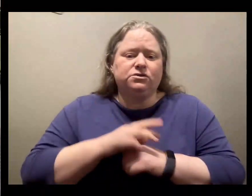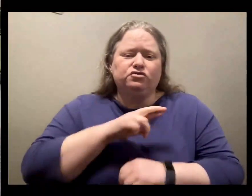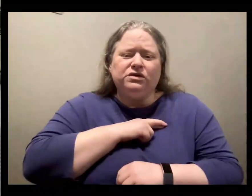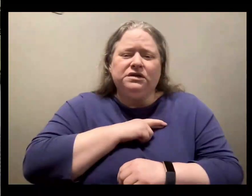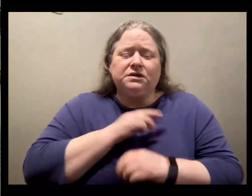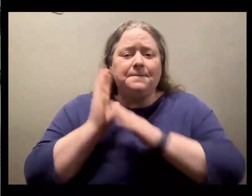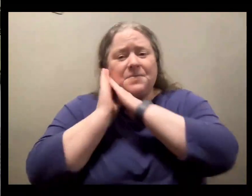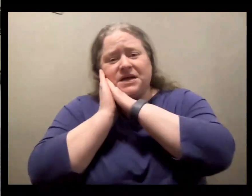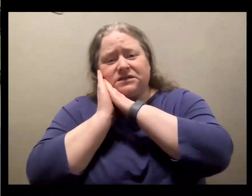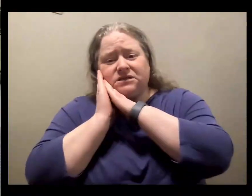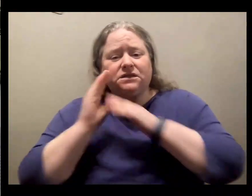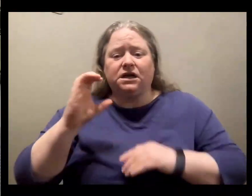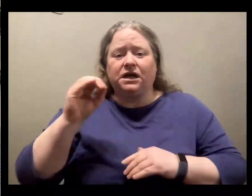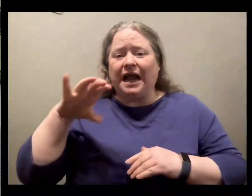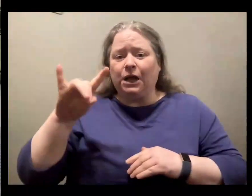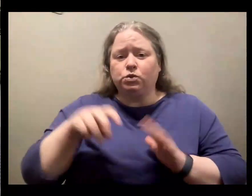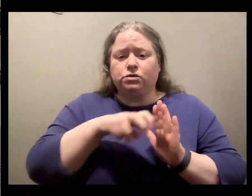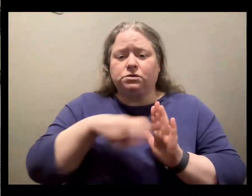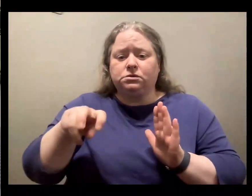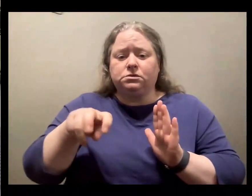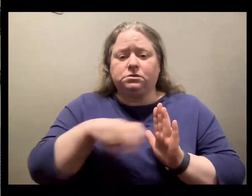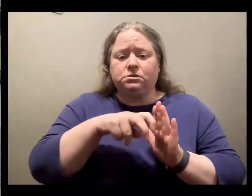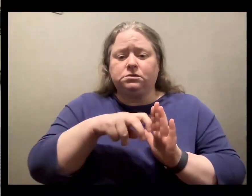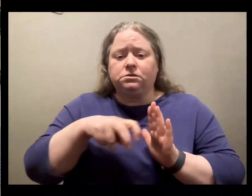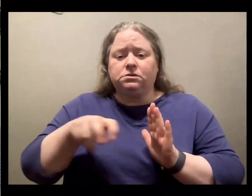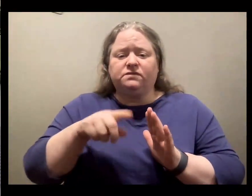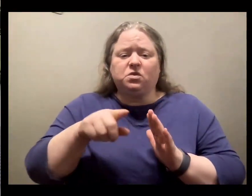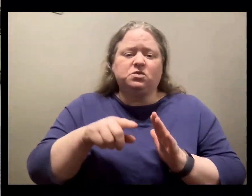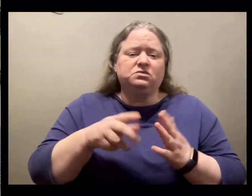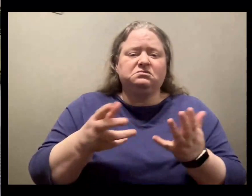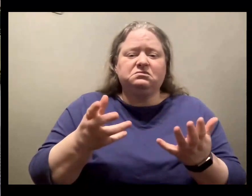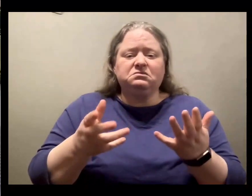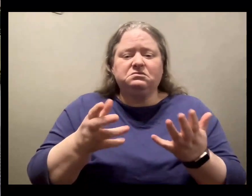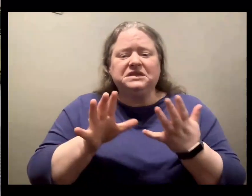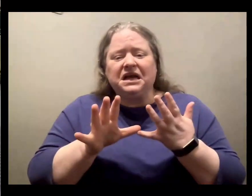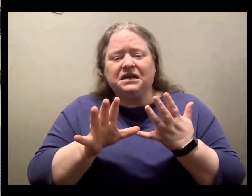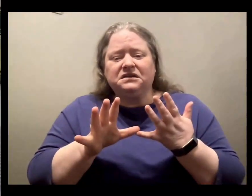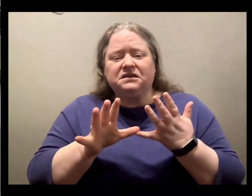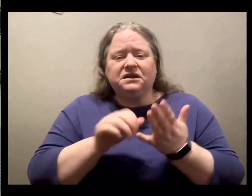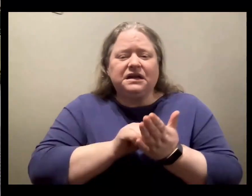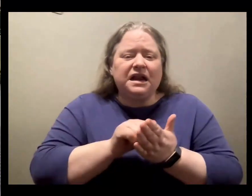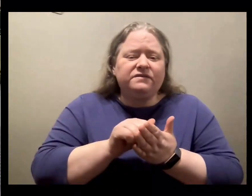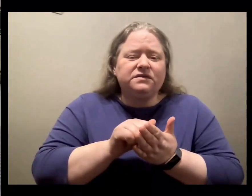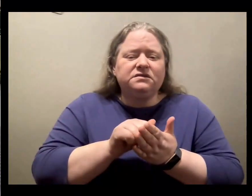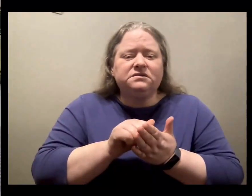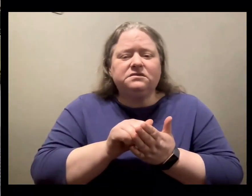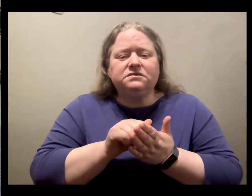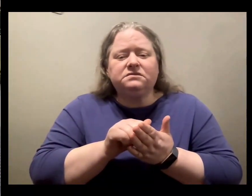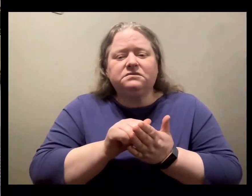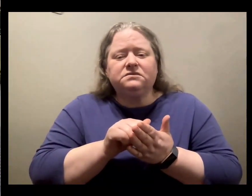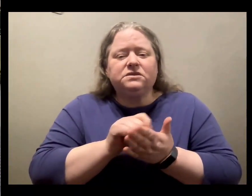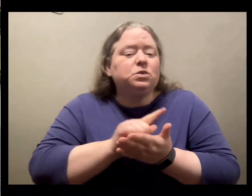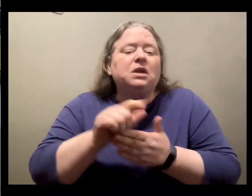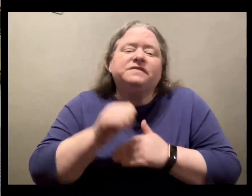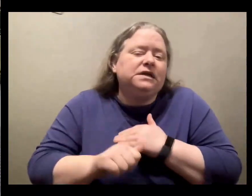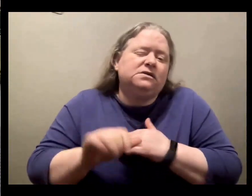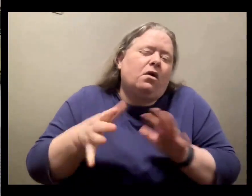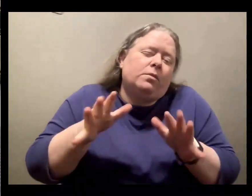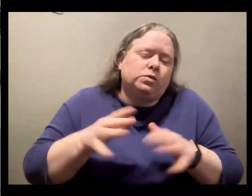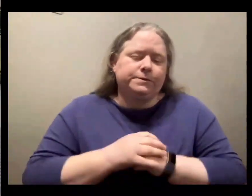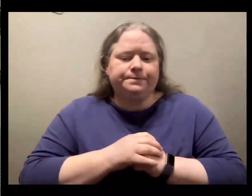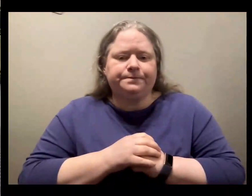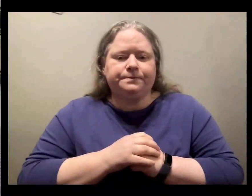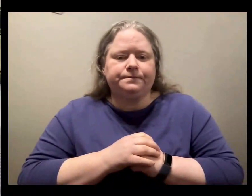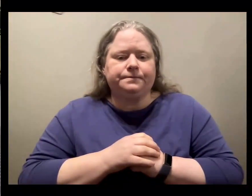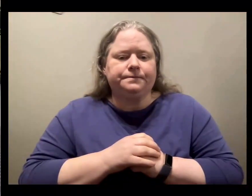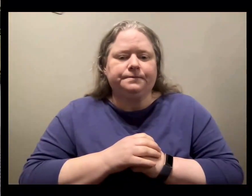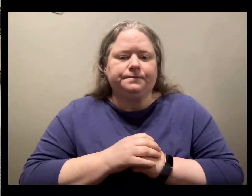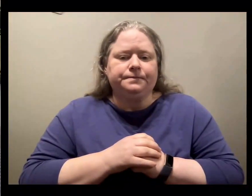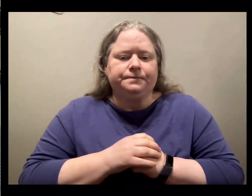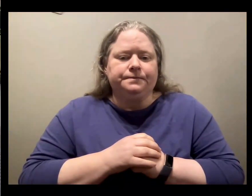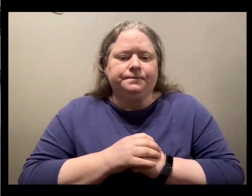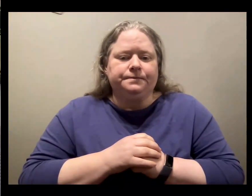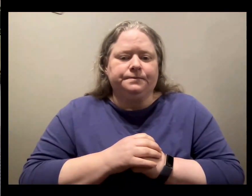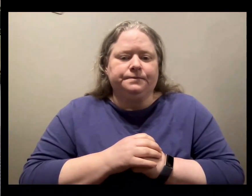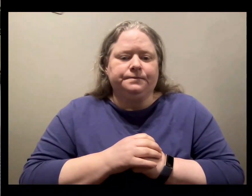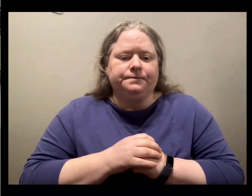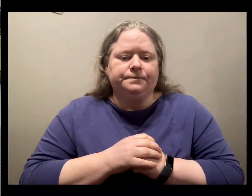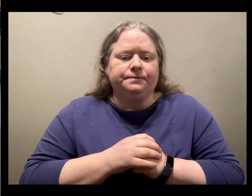I was literally moving between my bed and the couch for those … 10, 11 days… 12 days, almost.